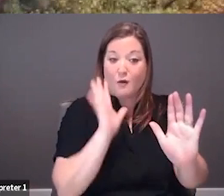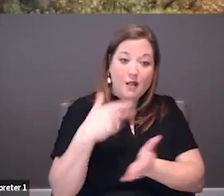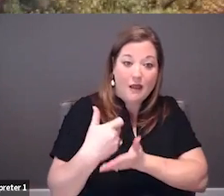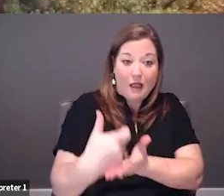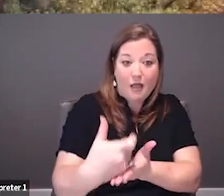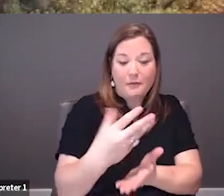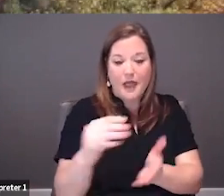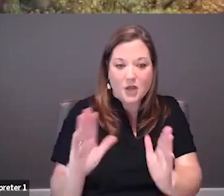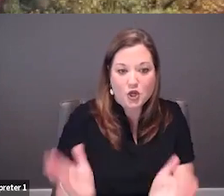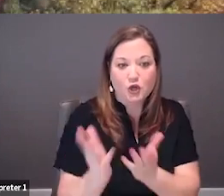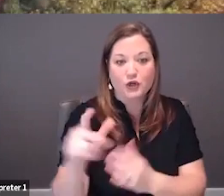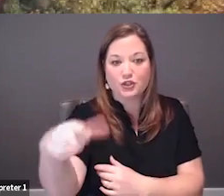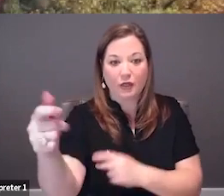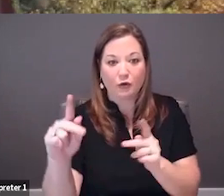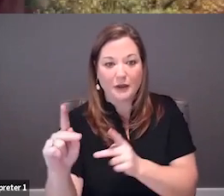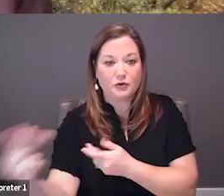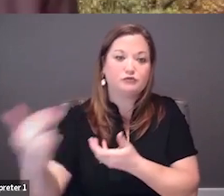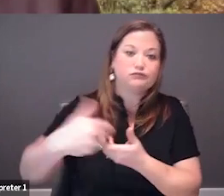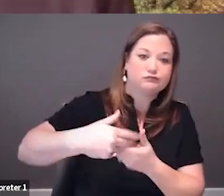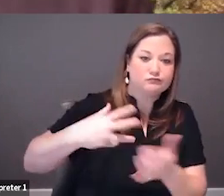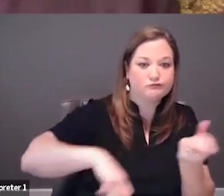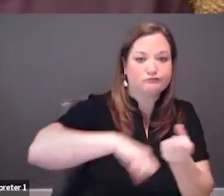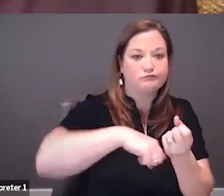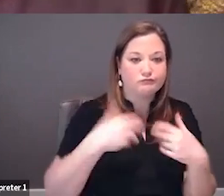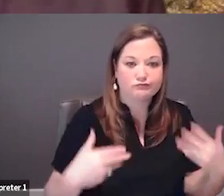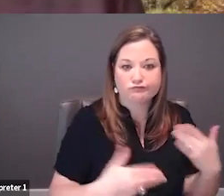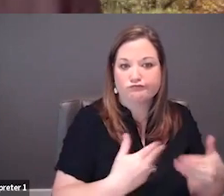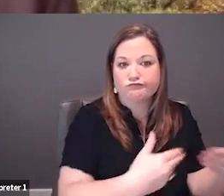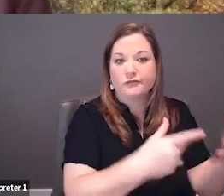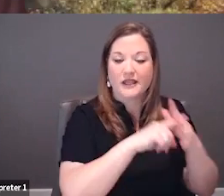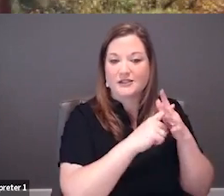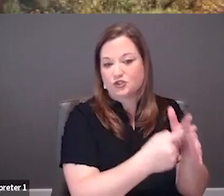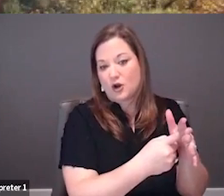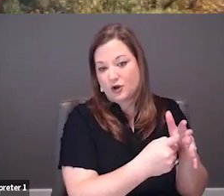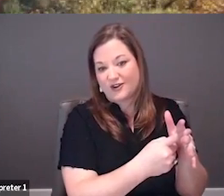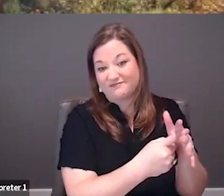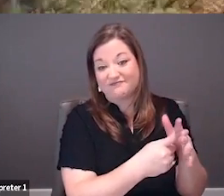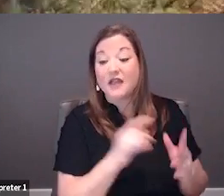others to get on board and get started if they haven't already, and get further if they have gotten started.